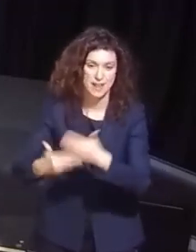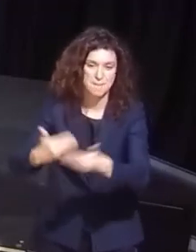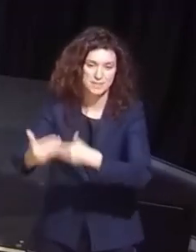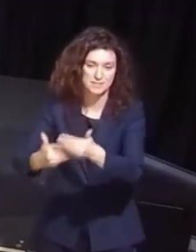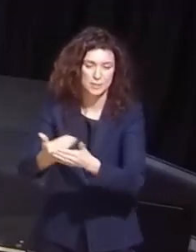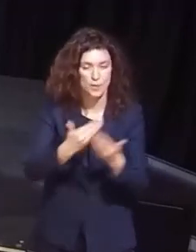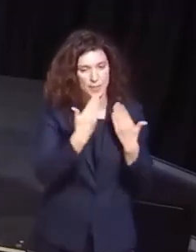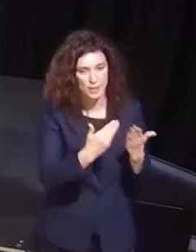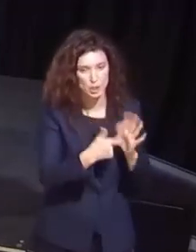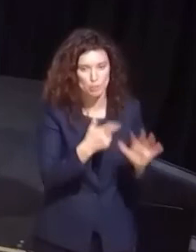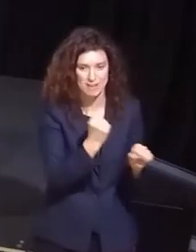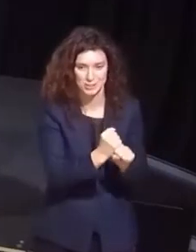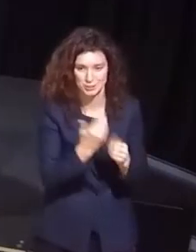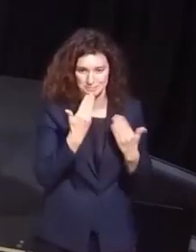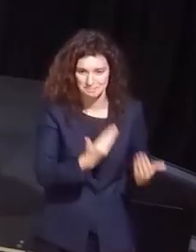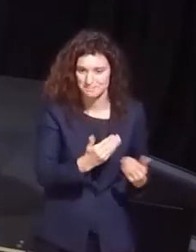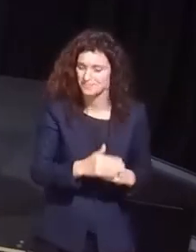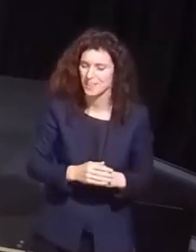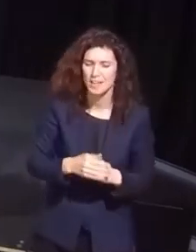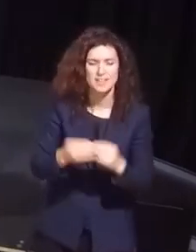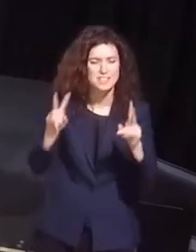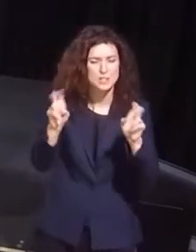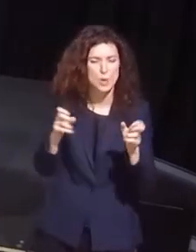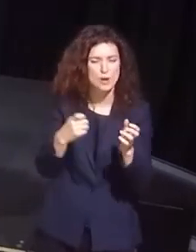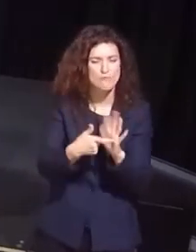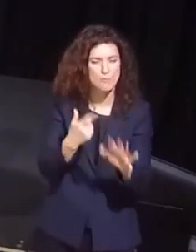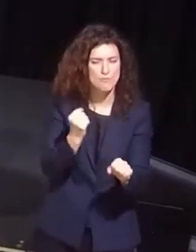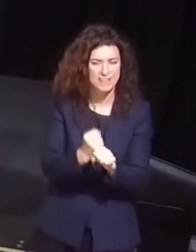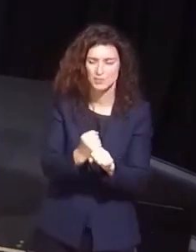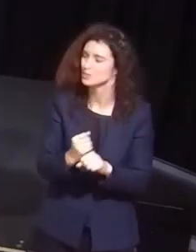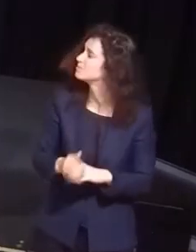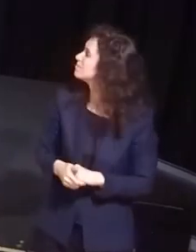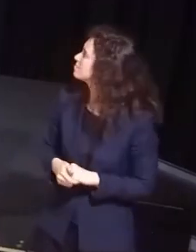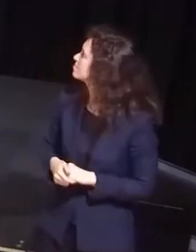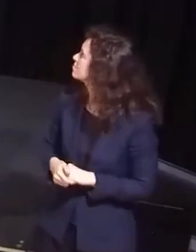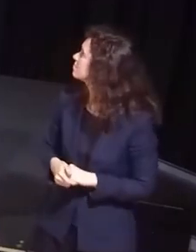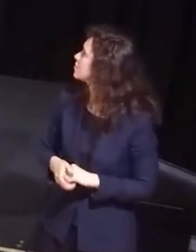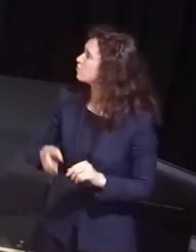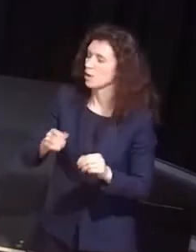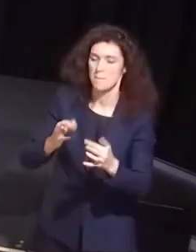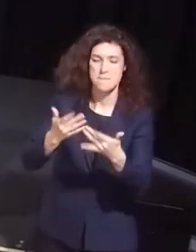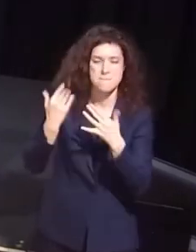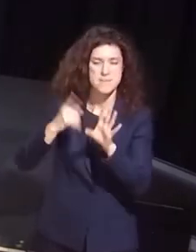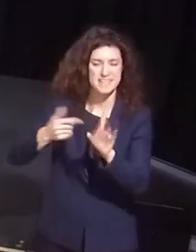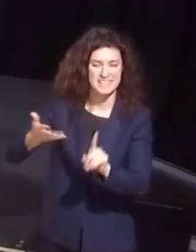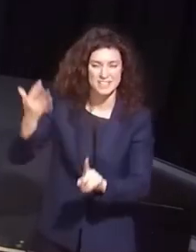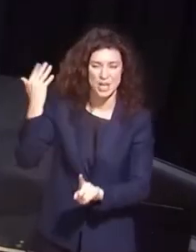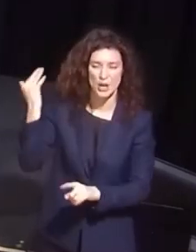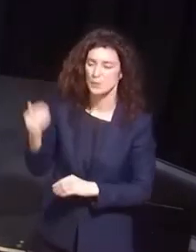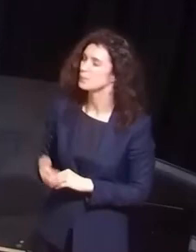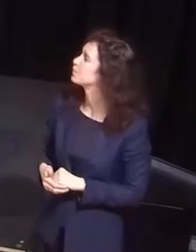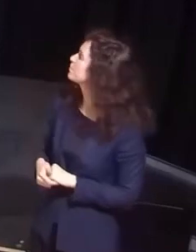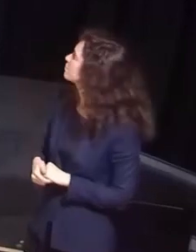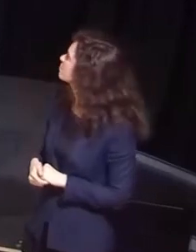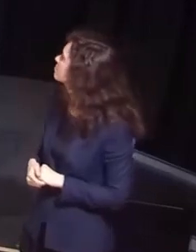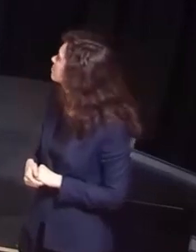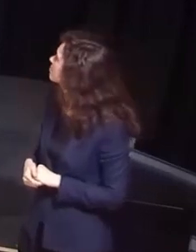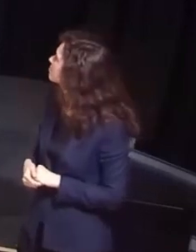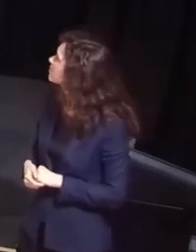And this is a quote from Reg, many years ago. That's his... that's his 1979 system there actually,